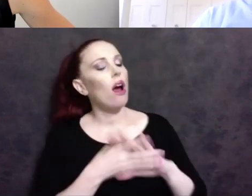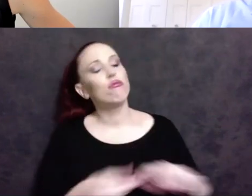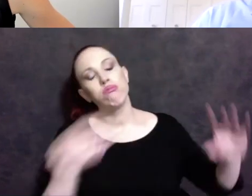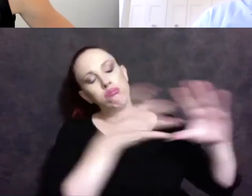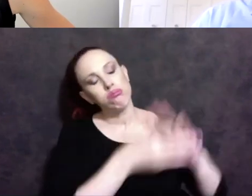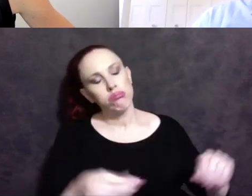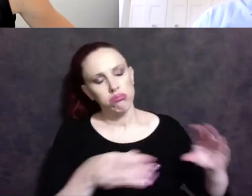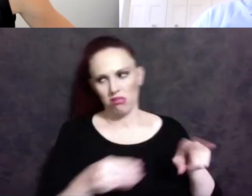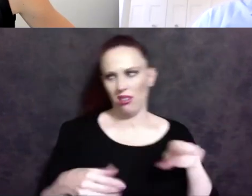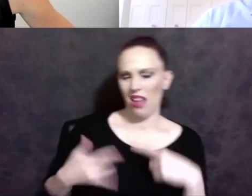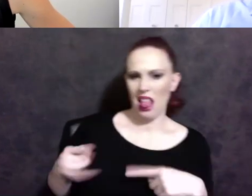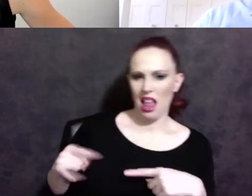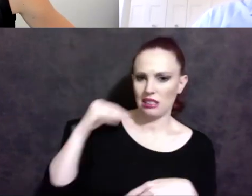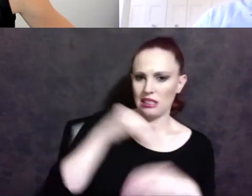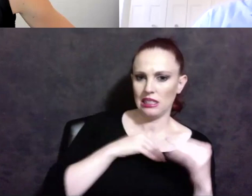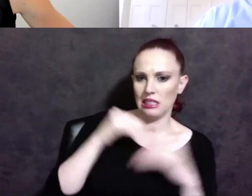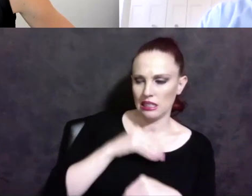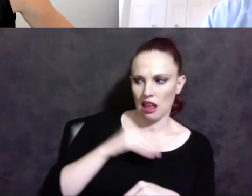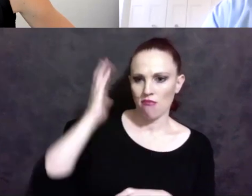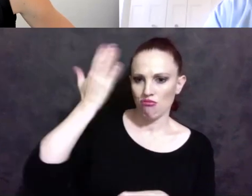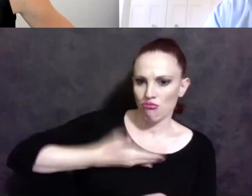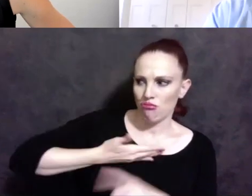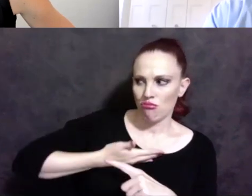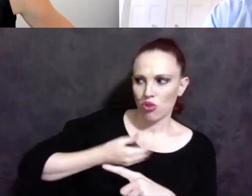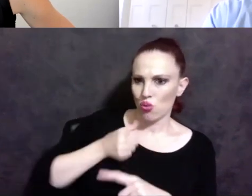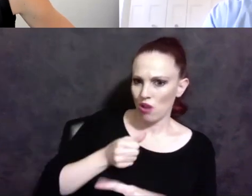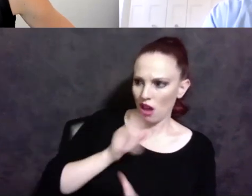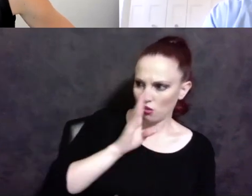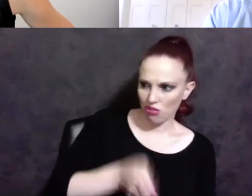or lying and not telling the truth because you are not engaging in that normative culture